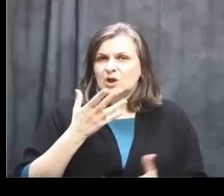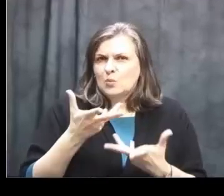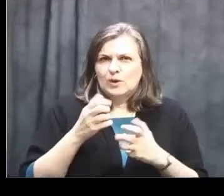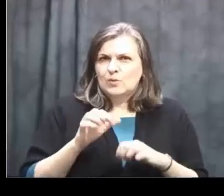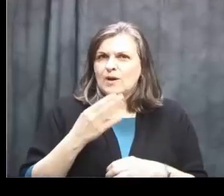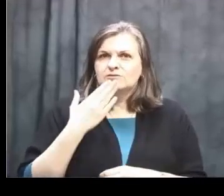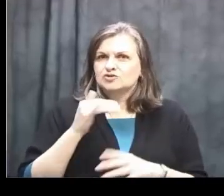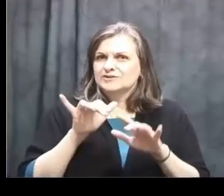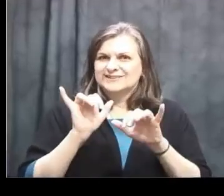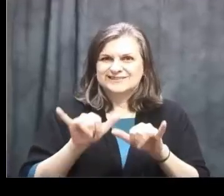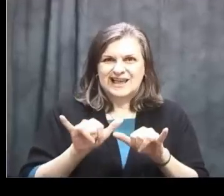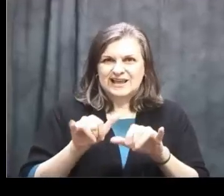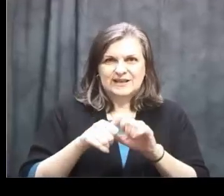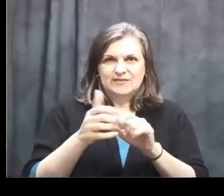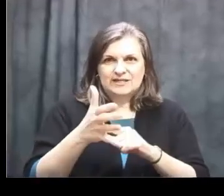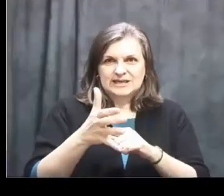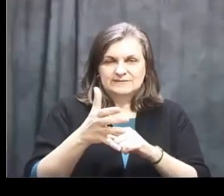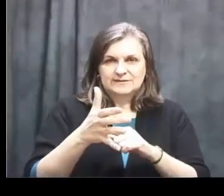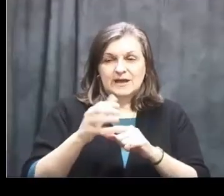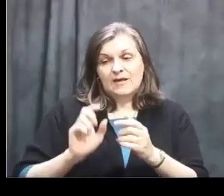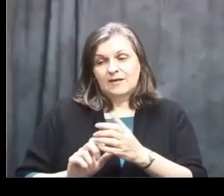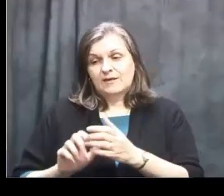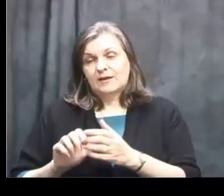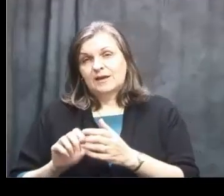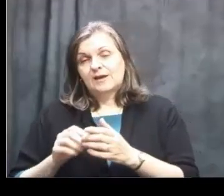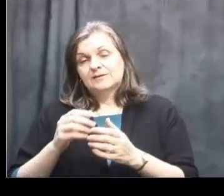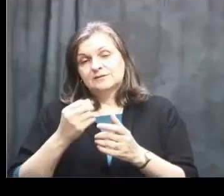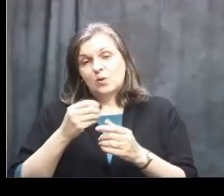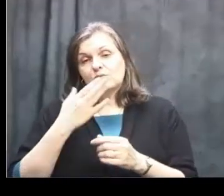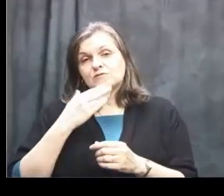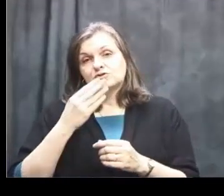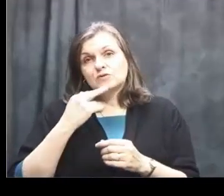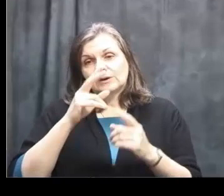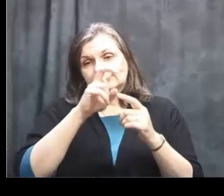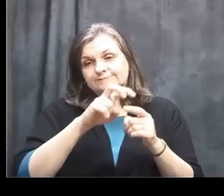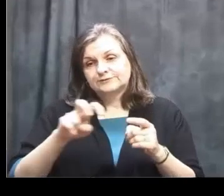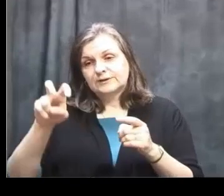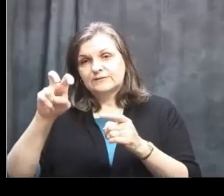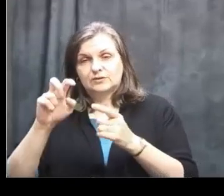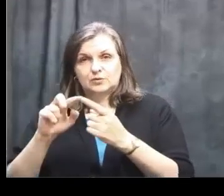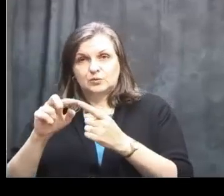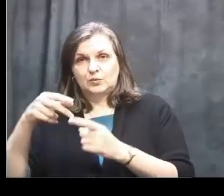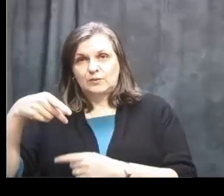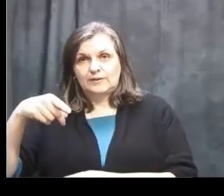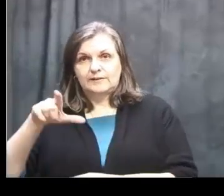we don't want that sugar to stay in the leaves. We need it in the rest of the plant it has to off